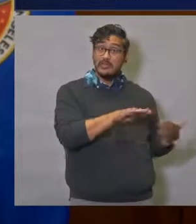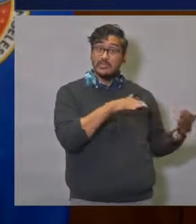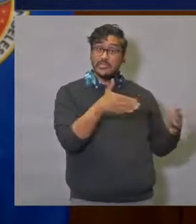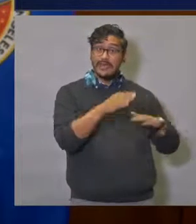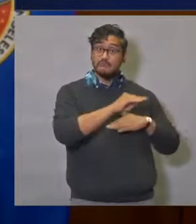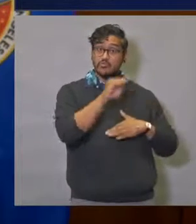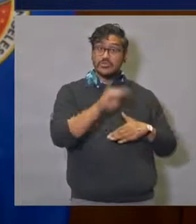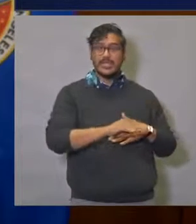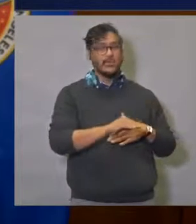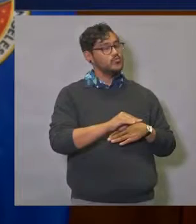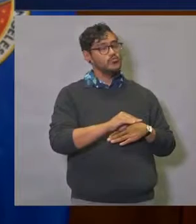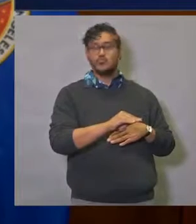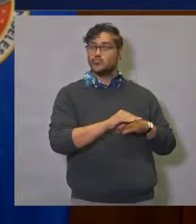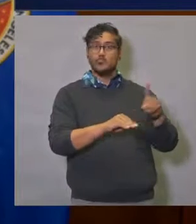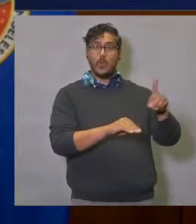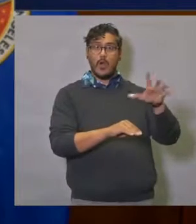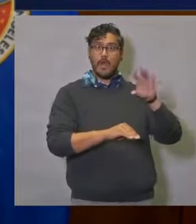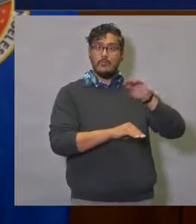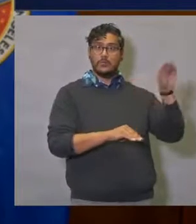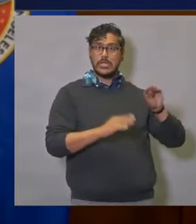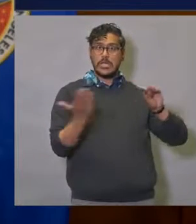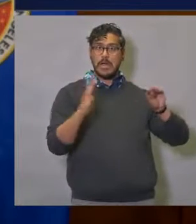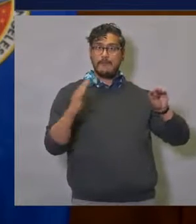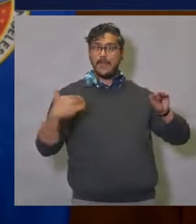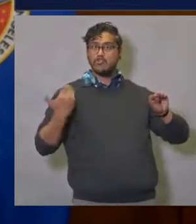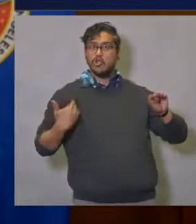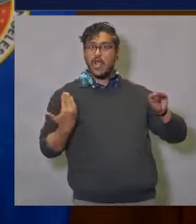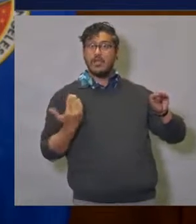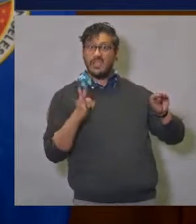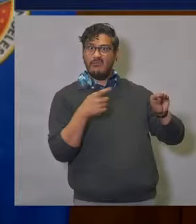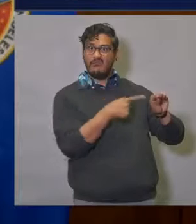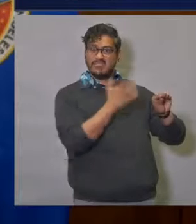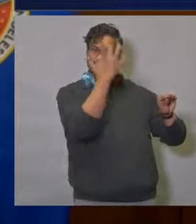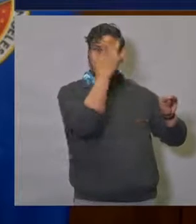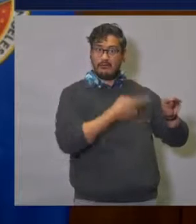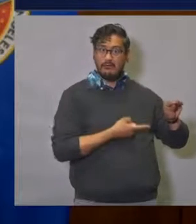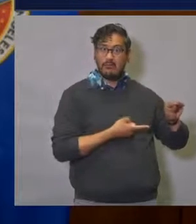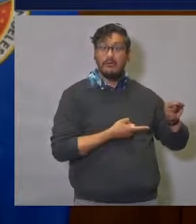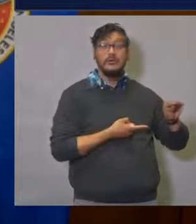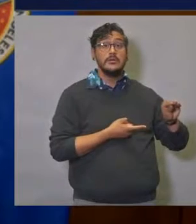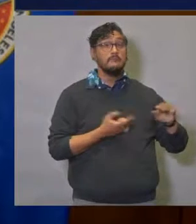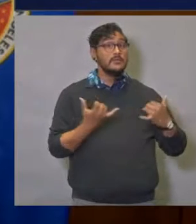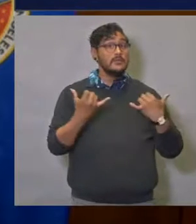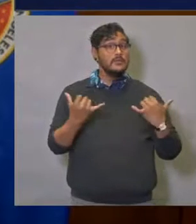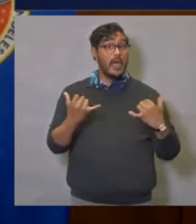MANY OF THEM ARE SENIORS, WHOSE DEATH RATES ARE HIGHER